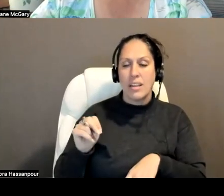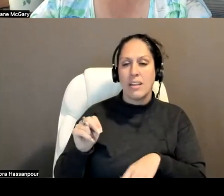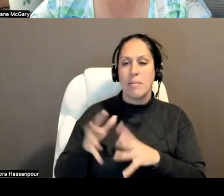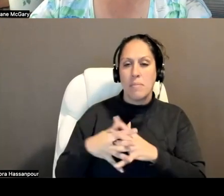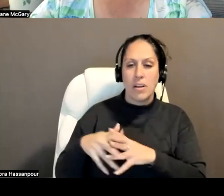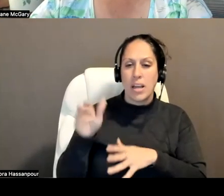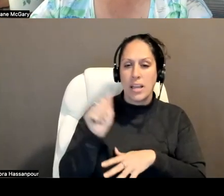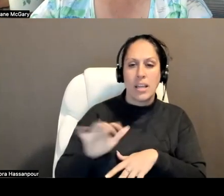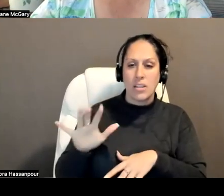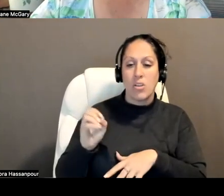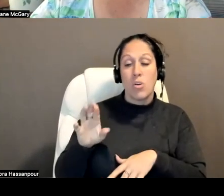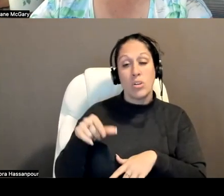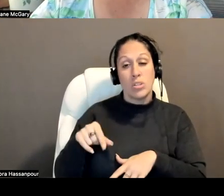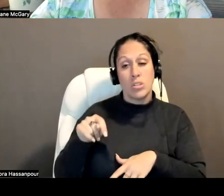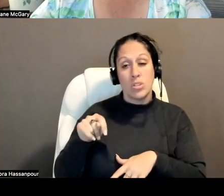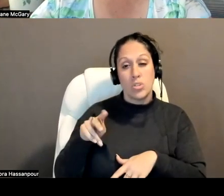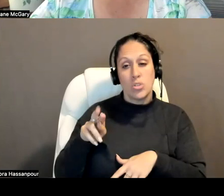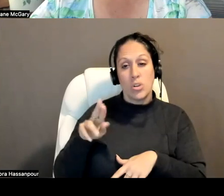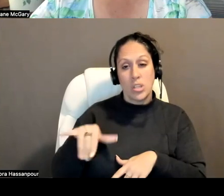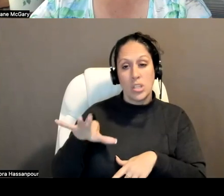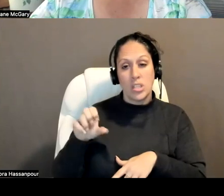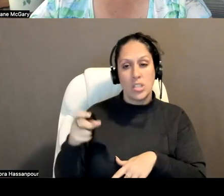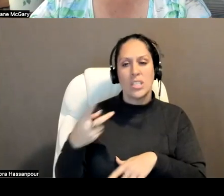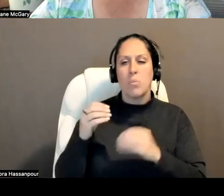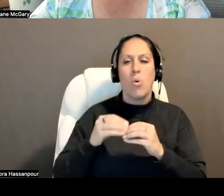Turkish composers. So, it's more of worldly music than I would say...